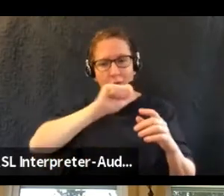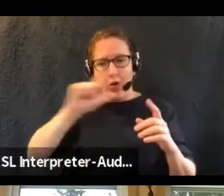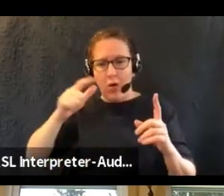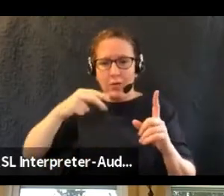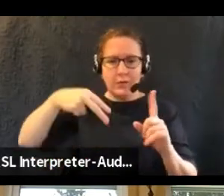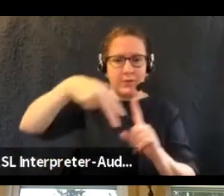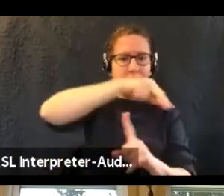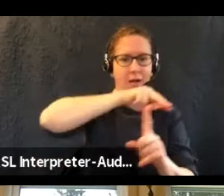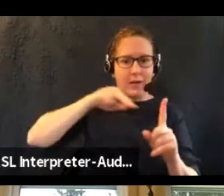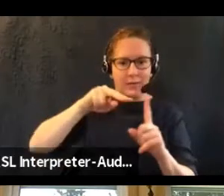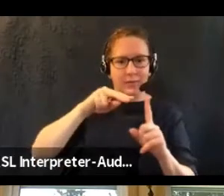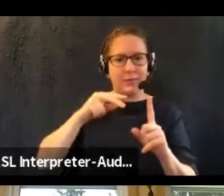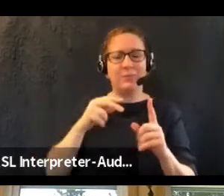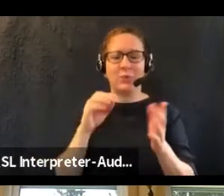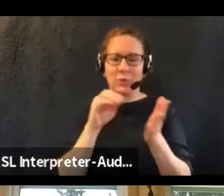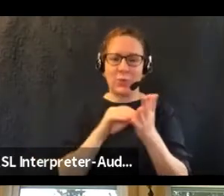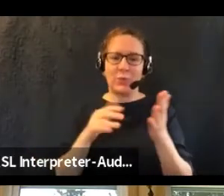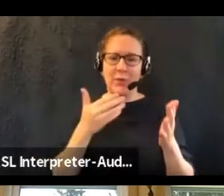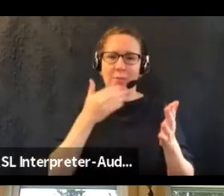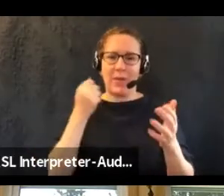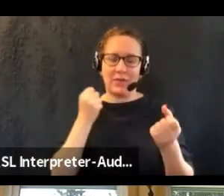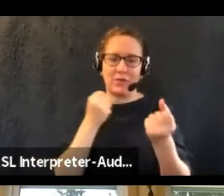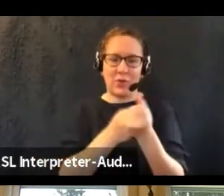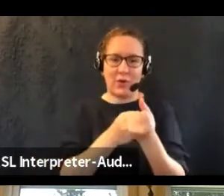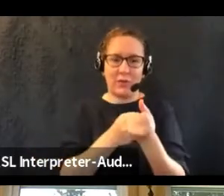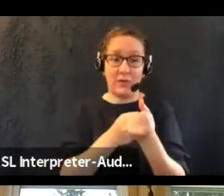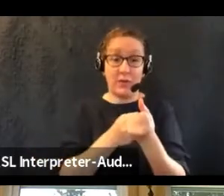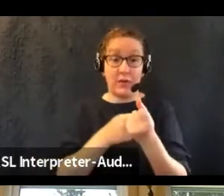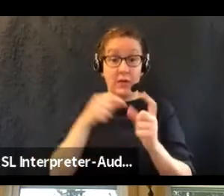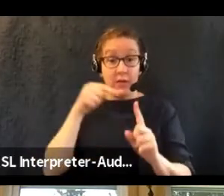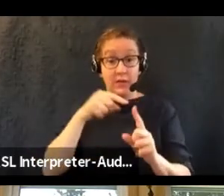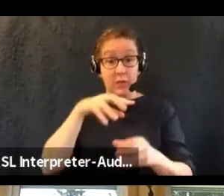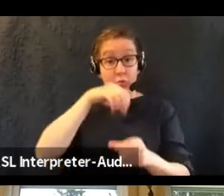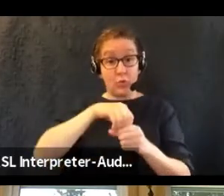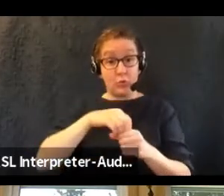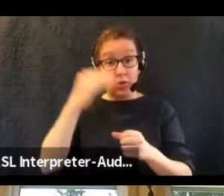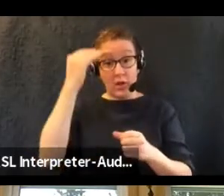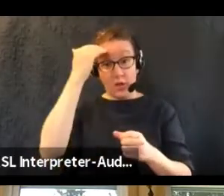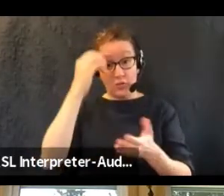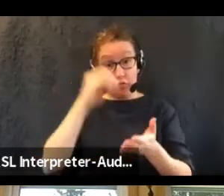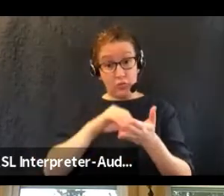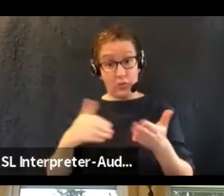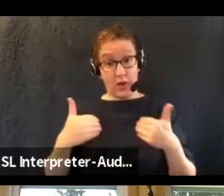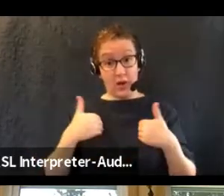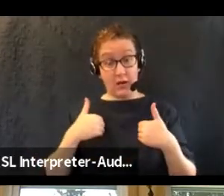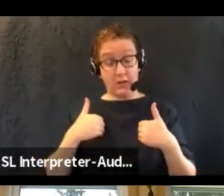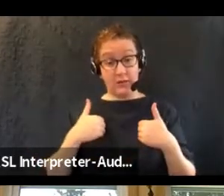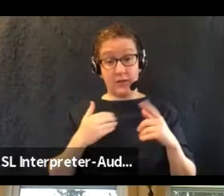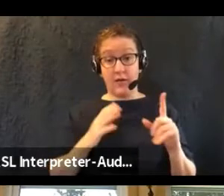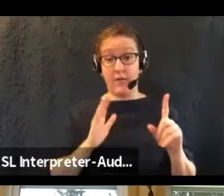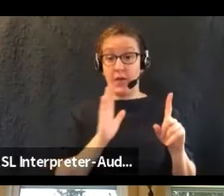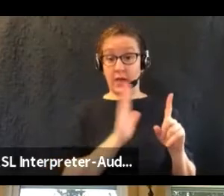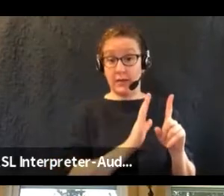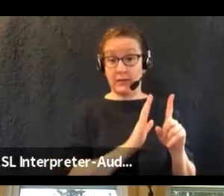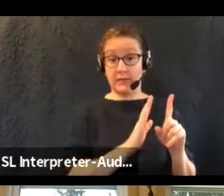best served. This certainly includes the knowledge the student has of his or her own disability and